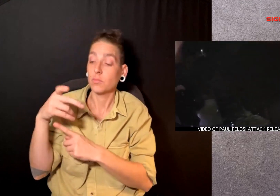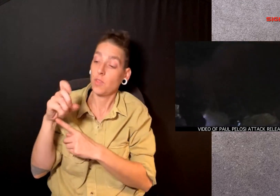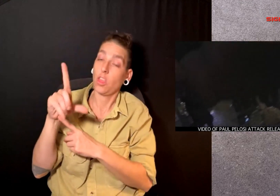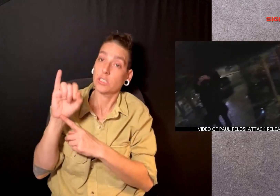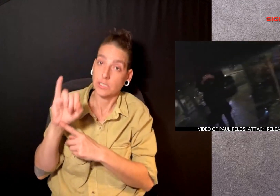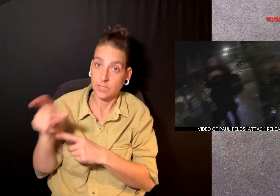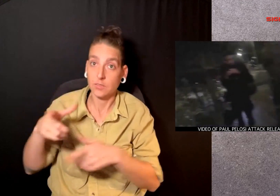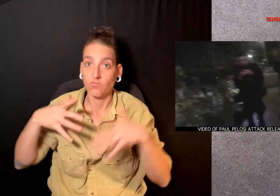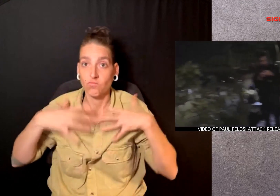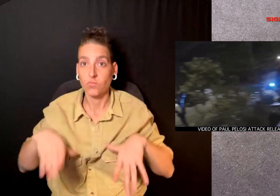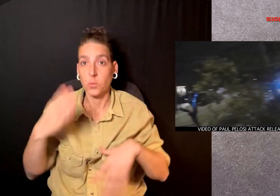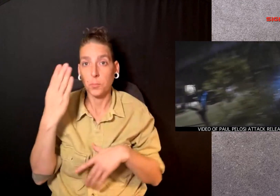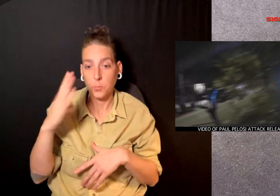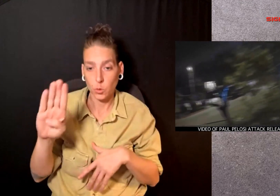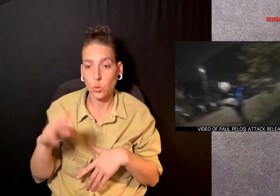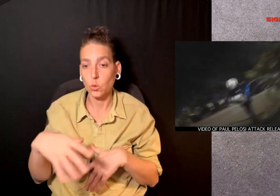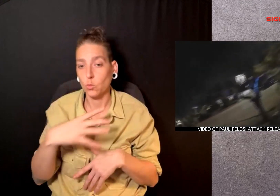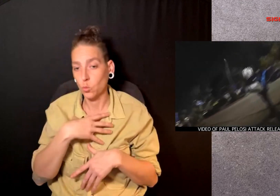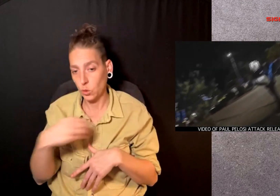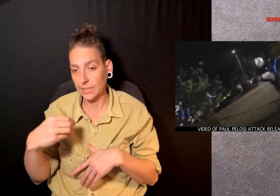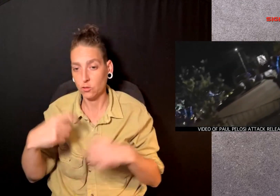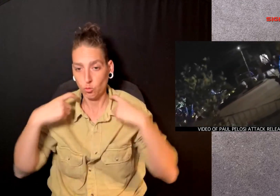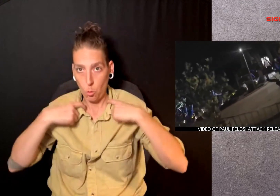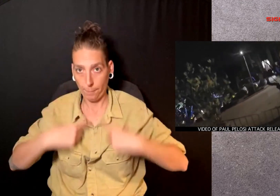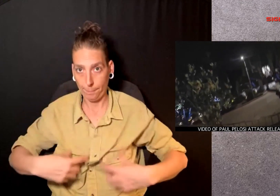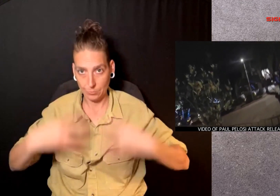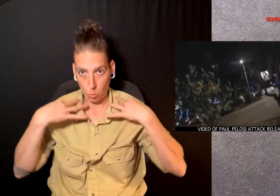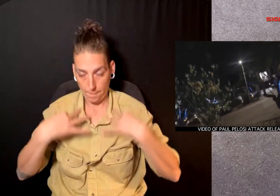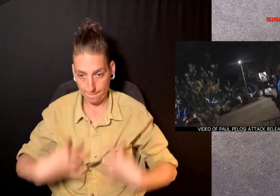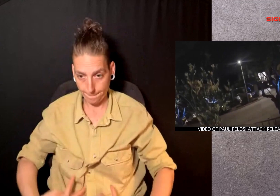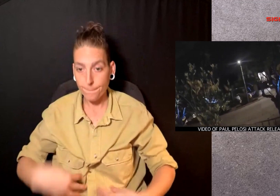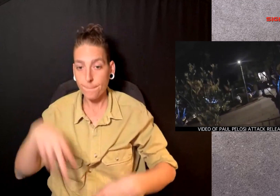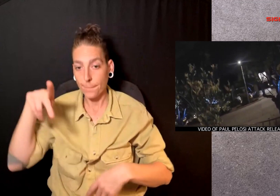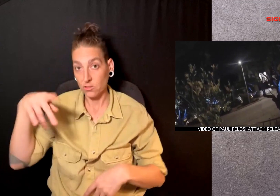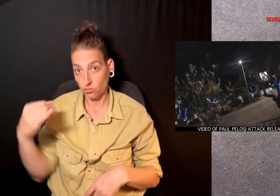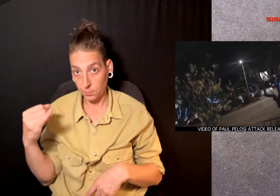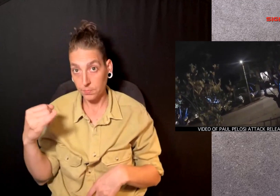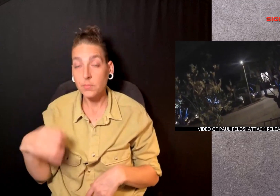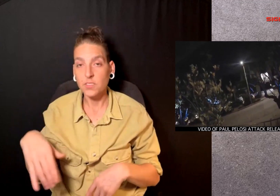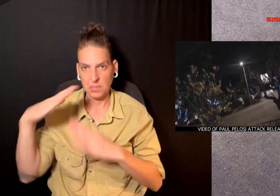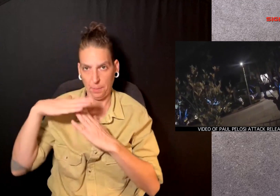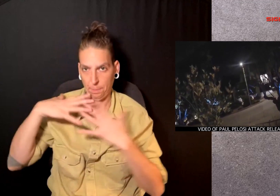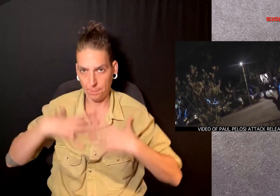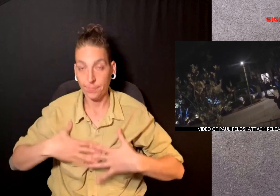Pelosi is wearing a blue-and-white striped pajama top and shorts